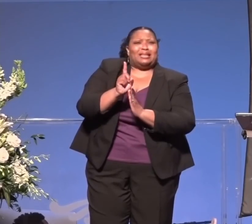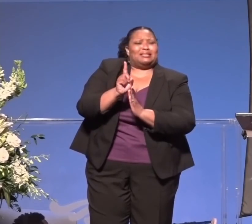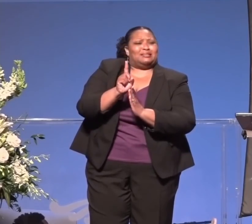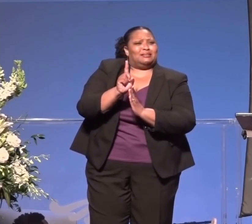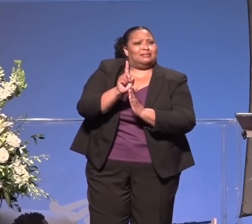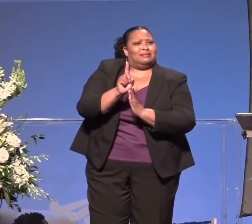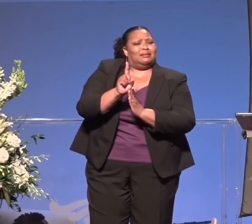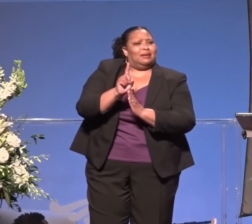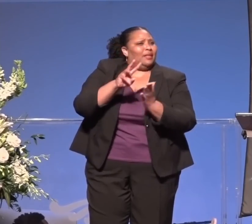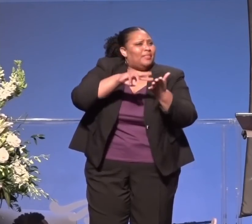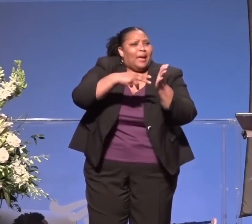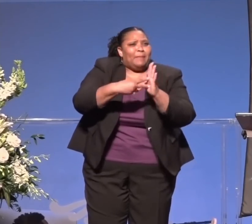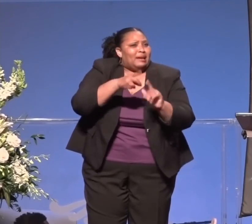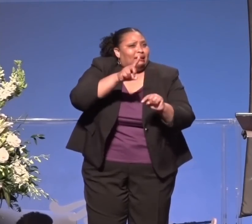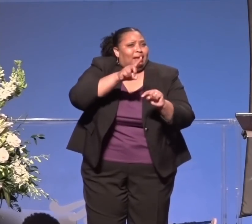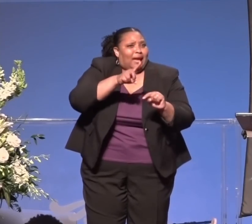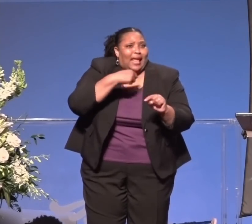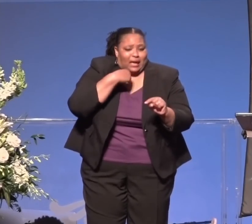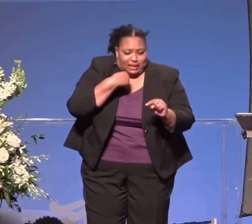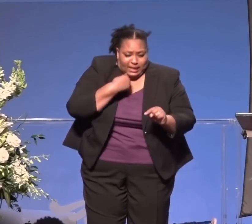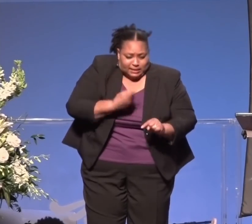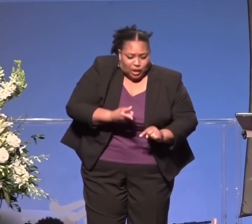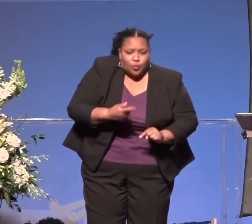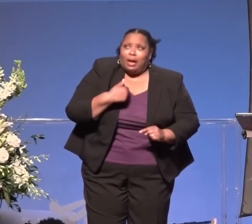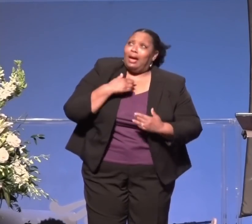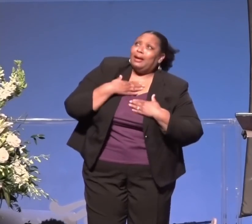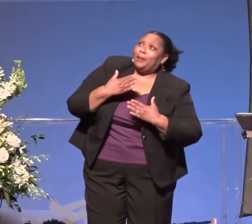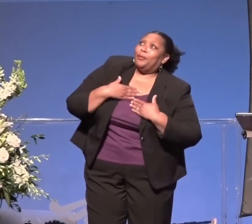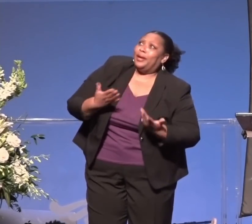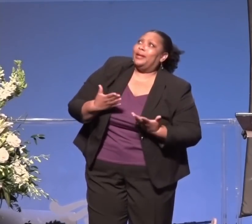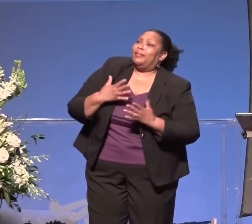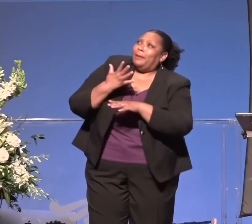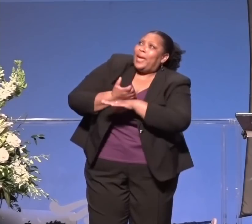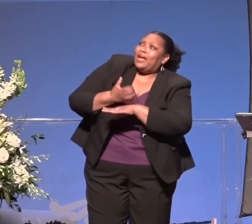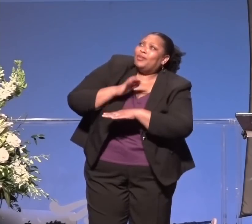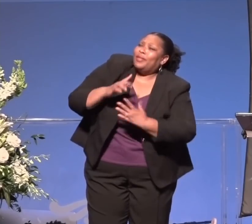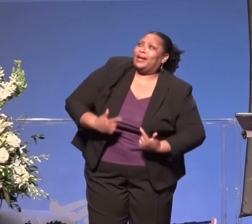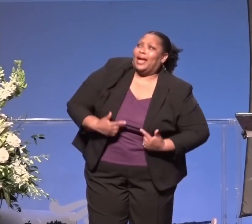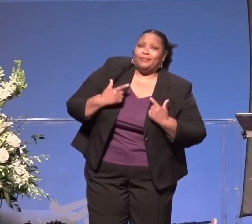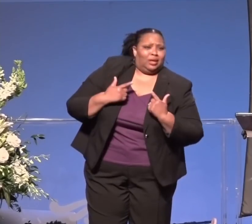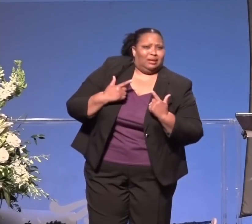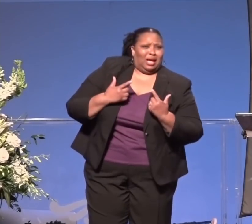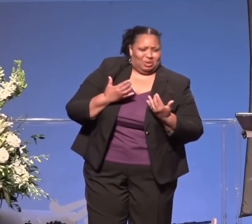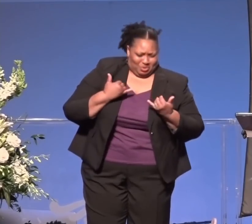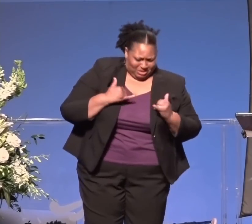SOCIETY. IMAGINE YOU PRESSING DOWN ON SOMETHING EIGHT MINUTES, THAT’S